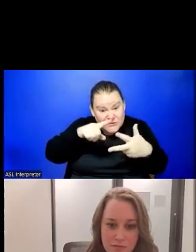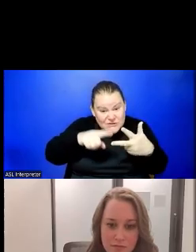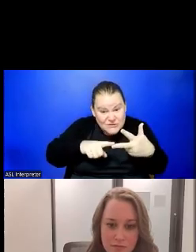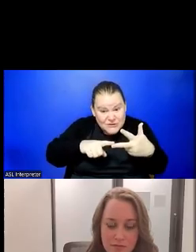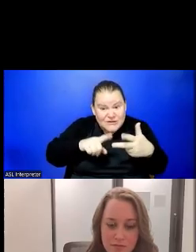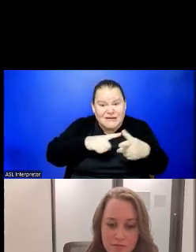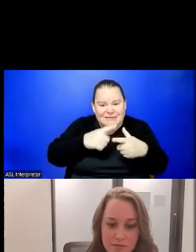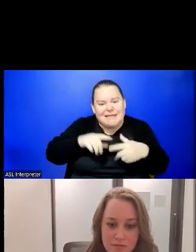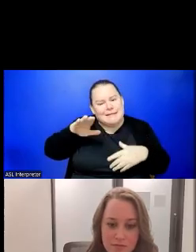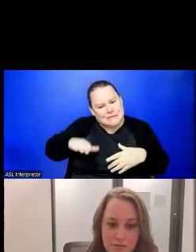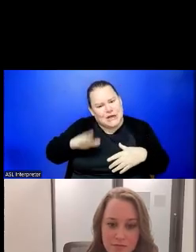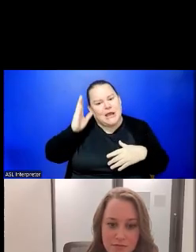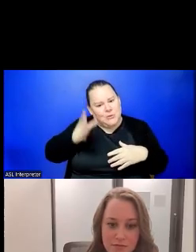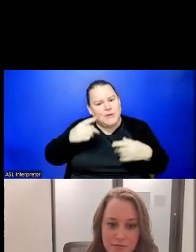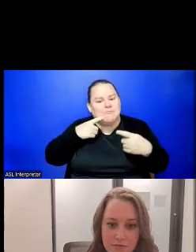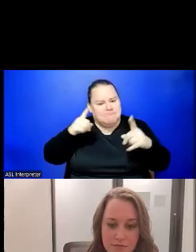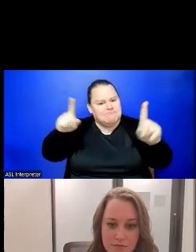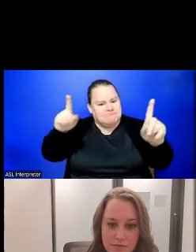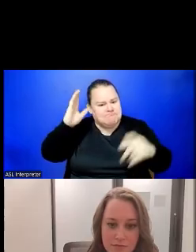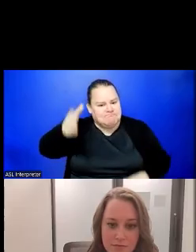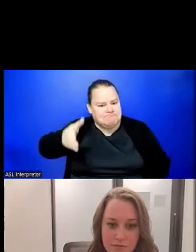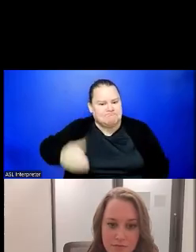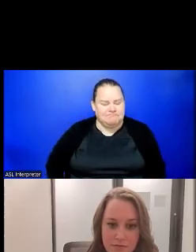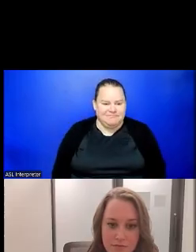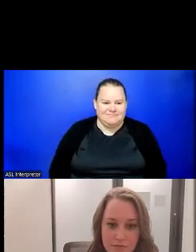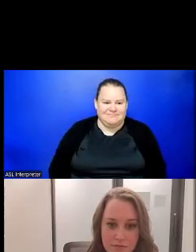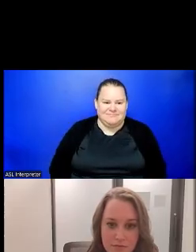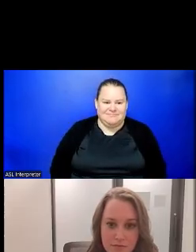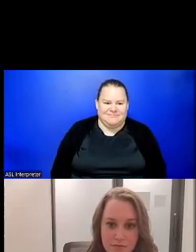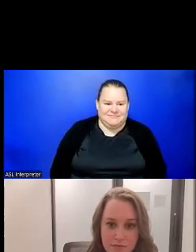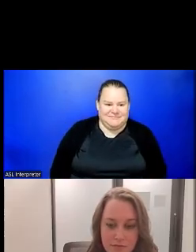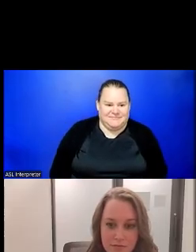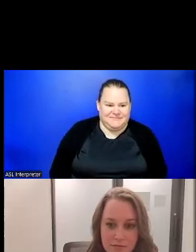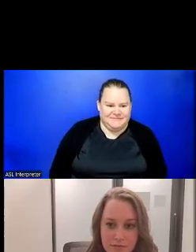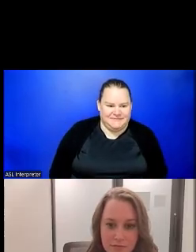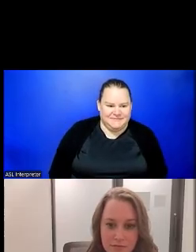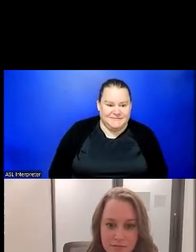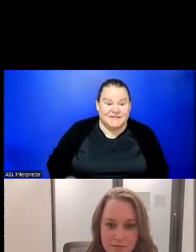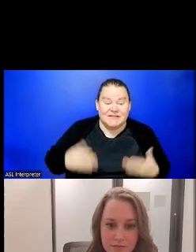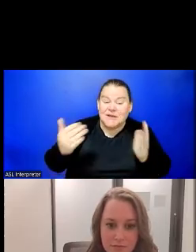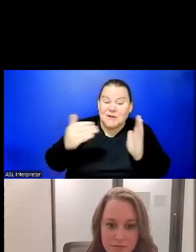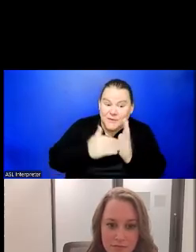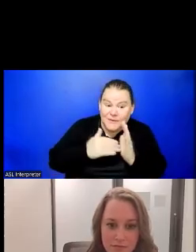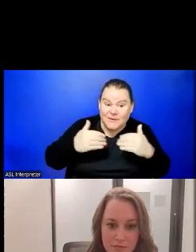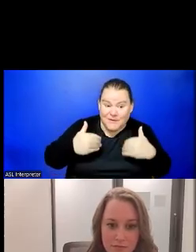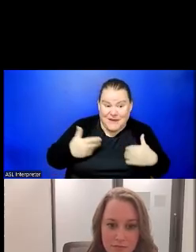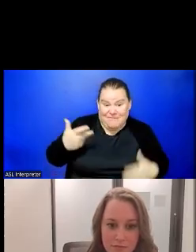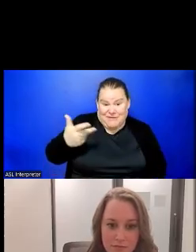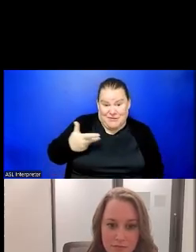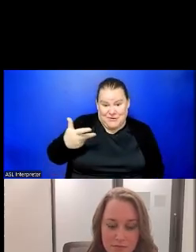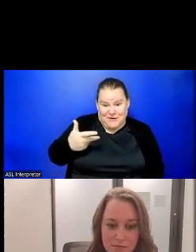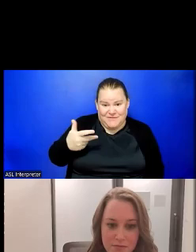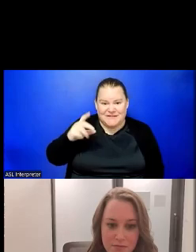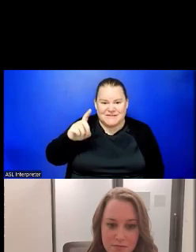going to do great. Okay, next slide again, we've got the three of us, Dr Clements with